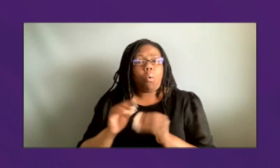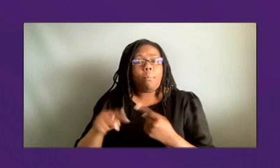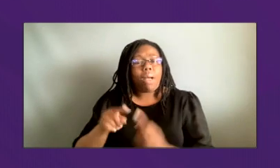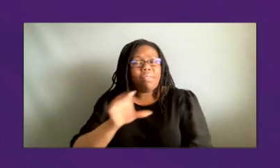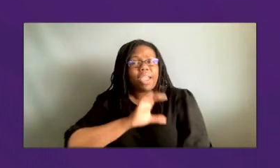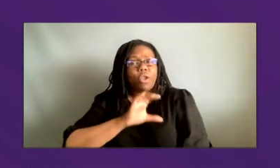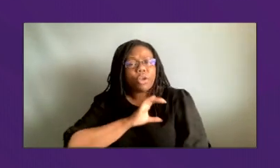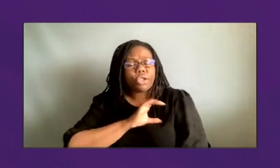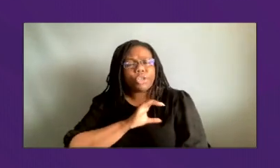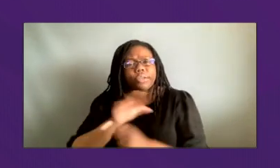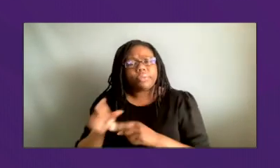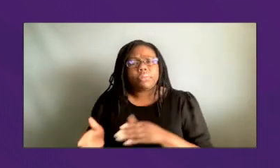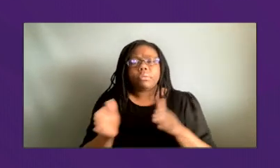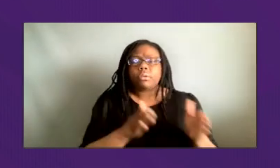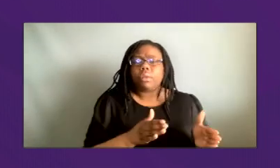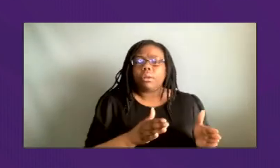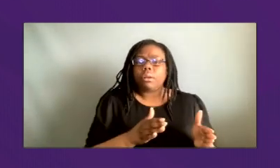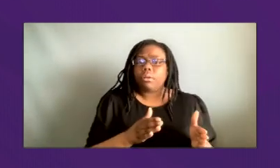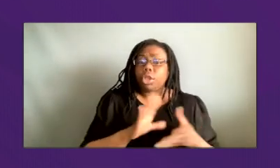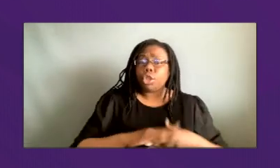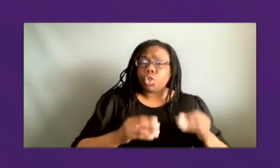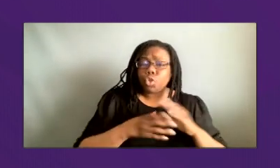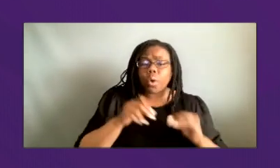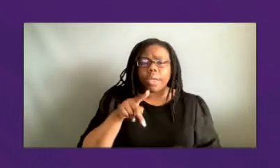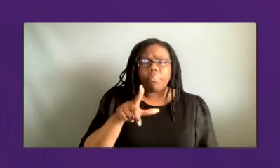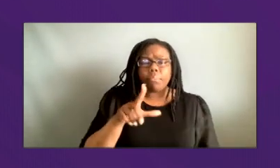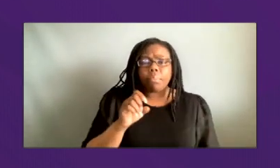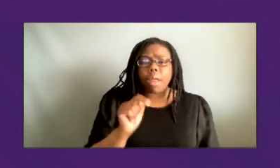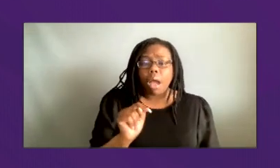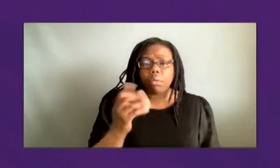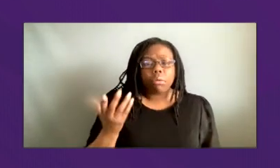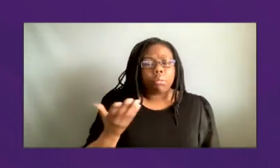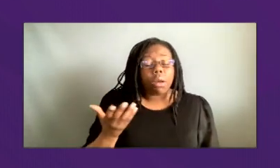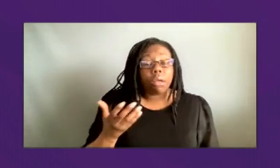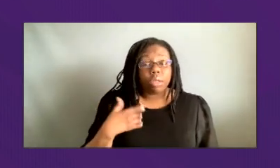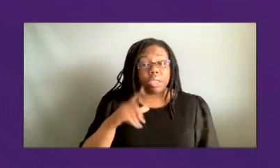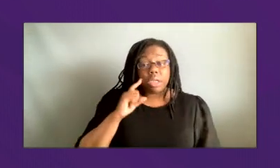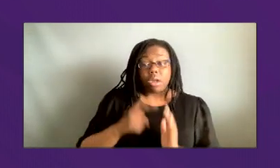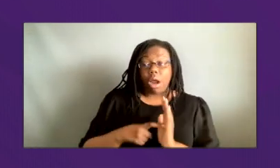of the story? Is it acknowledging multiple truths or is it a little bit more one-sided?